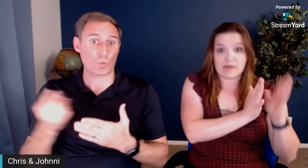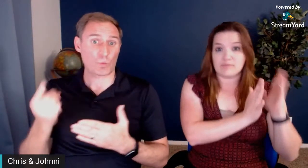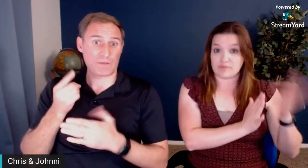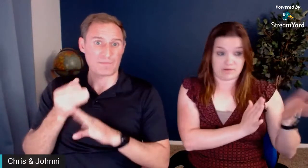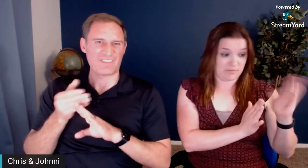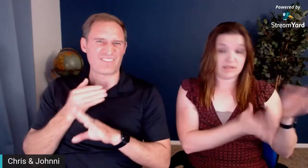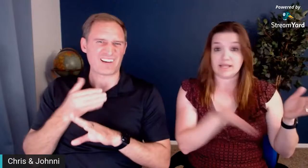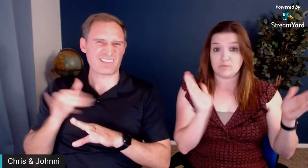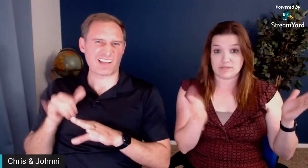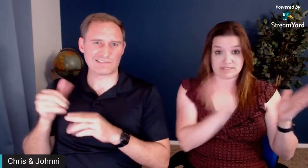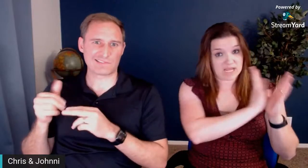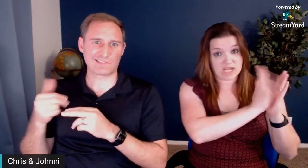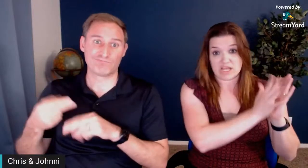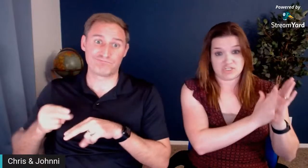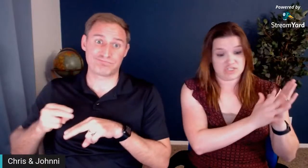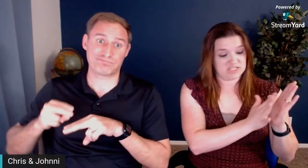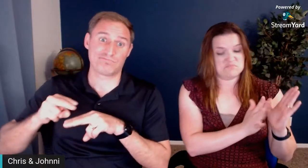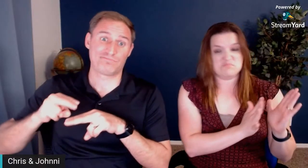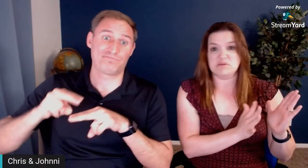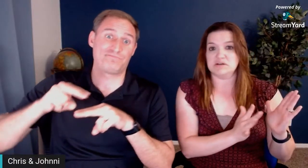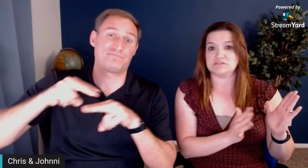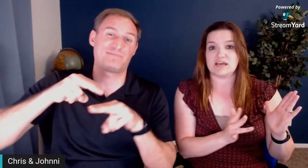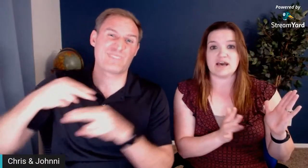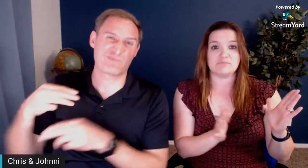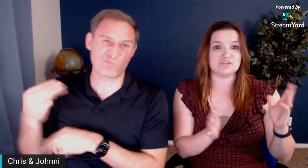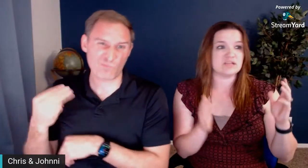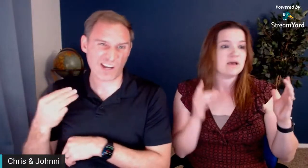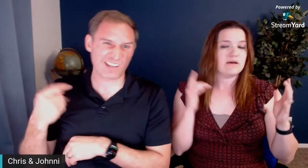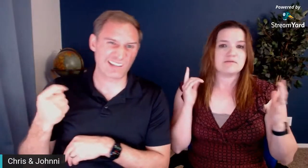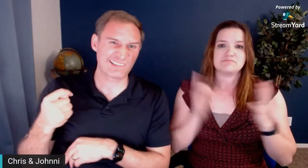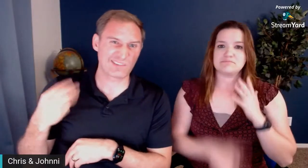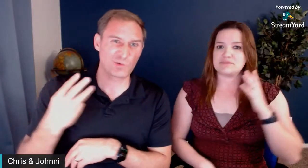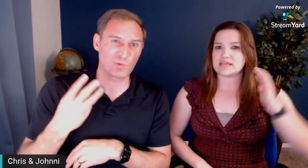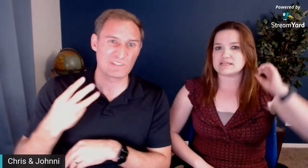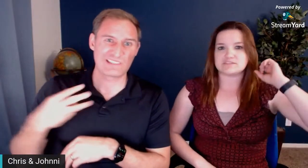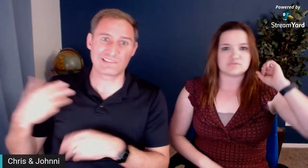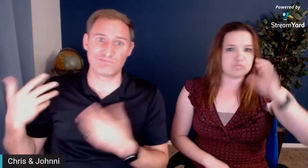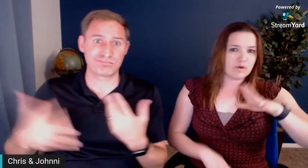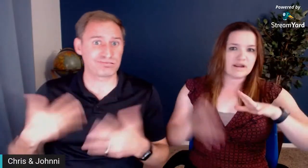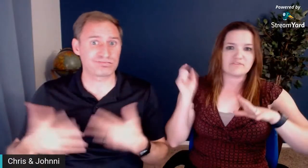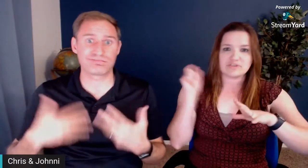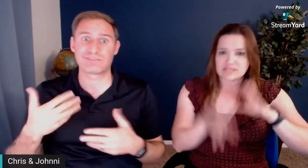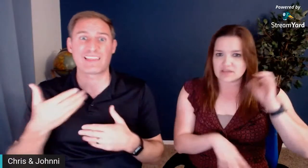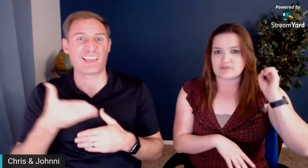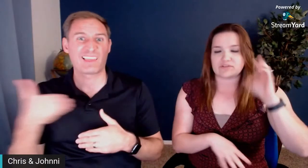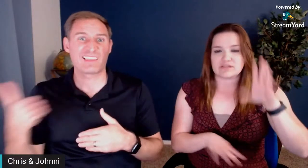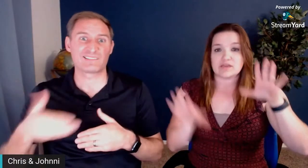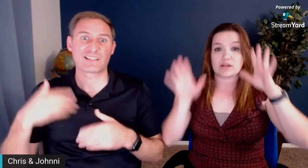up from monday to wednesday it had just built up just things one after the other after the other